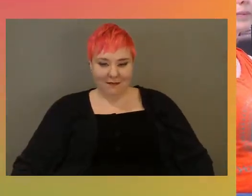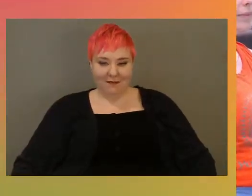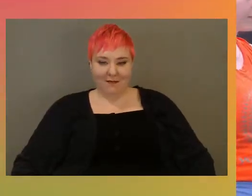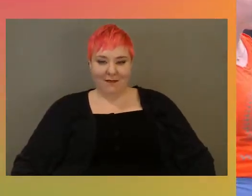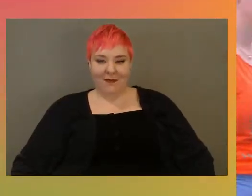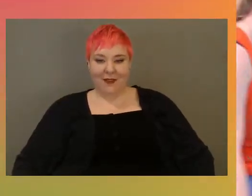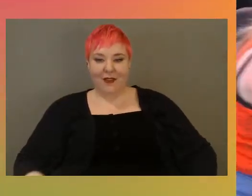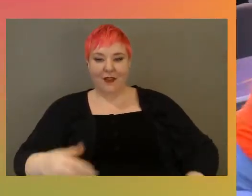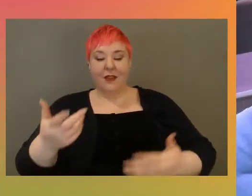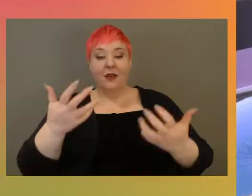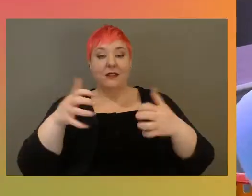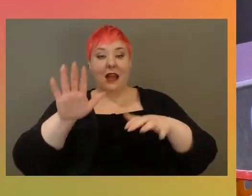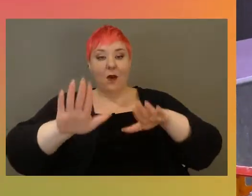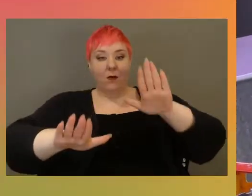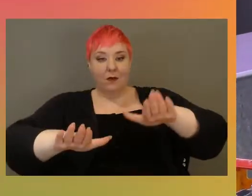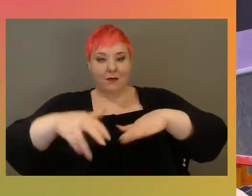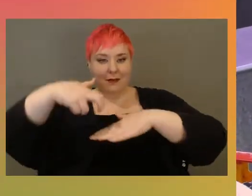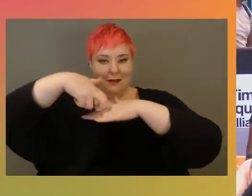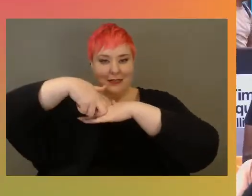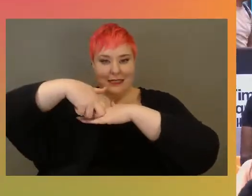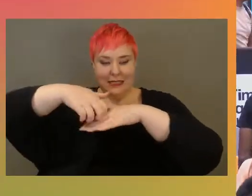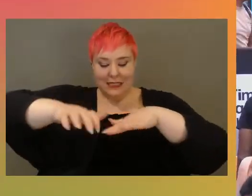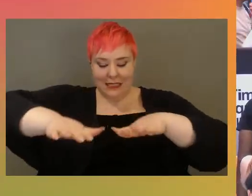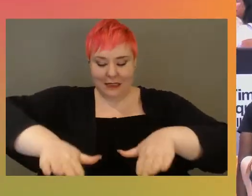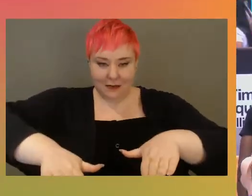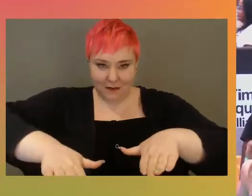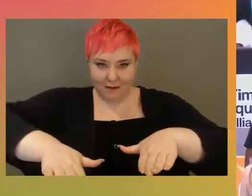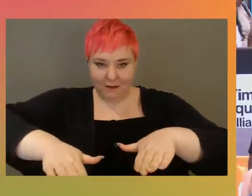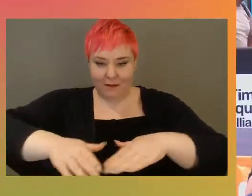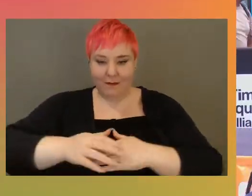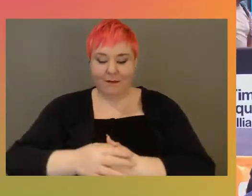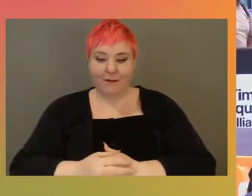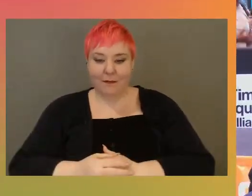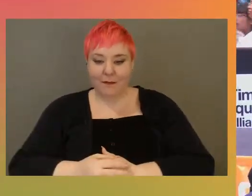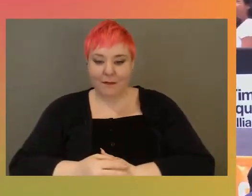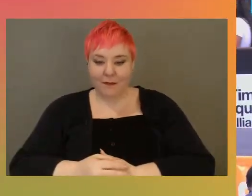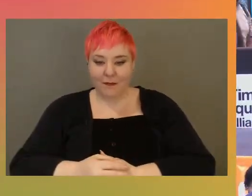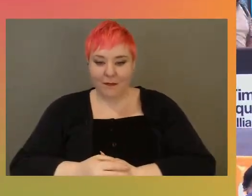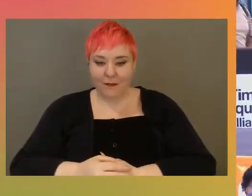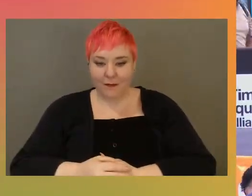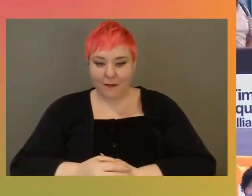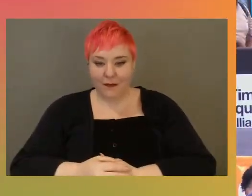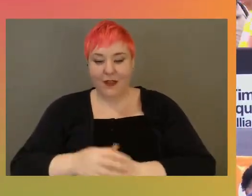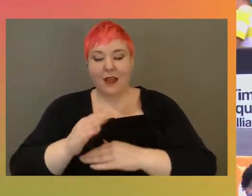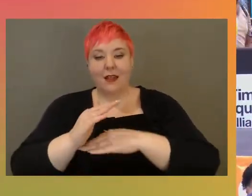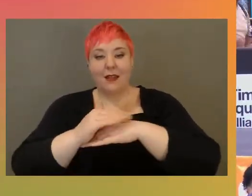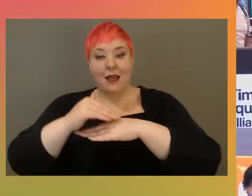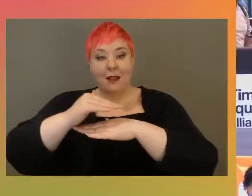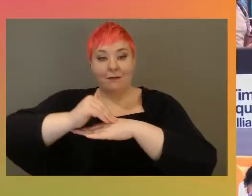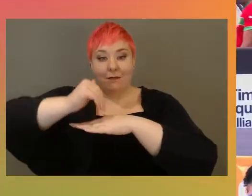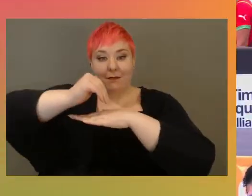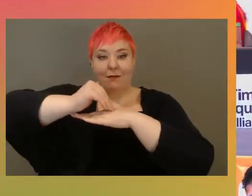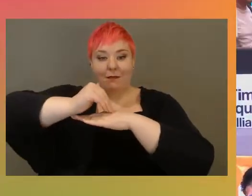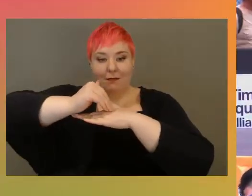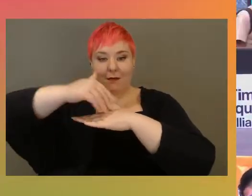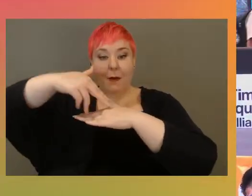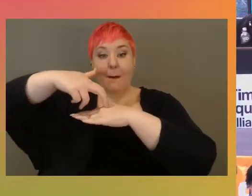THE SKY, AND RELEASE YOUR ARMS DOWN.